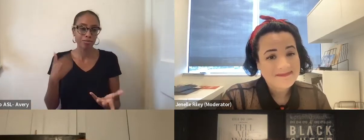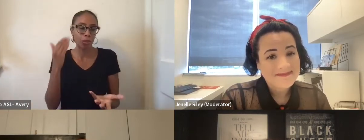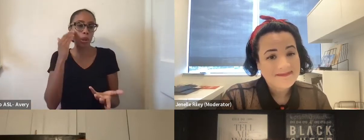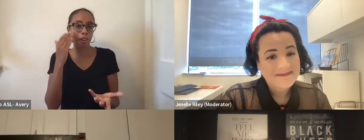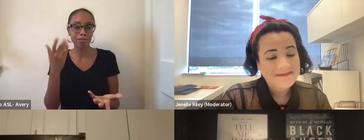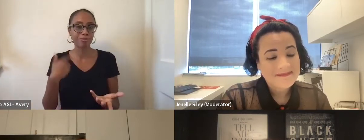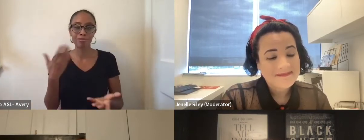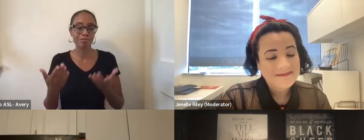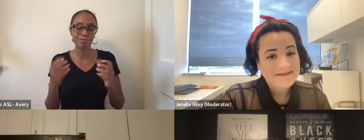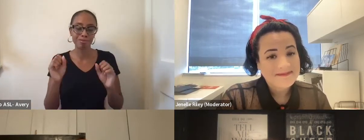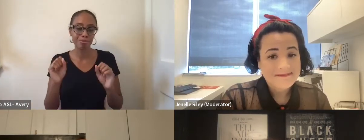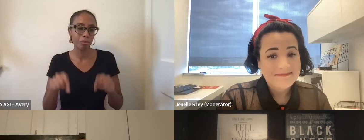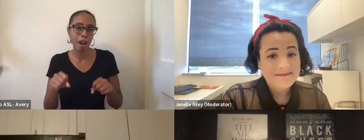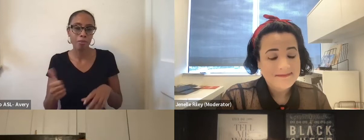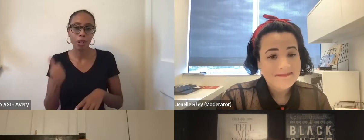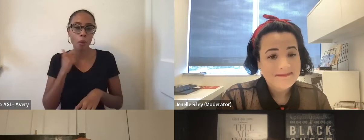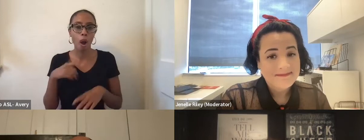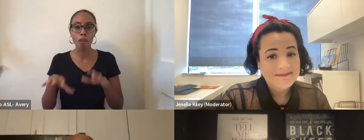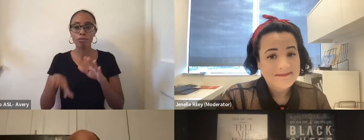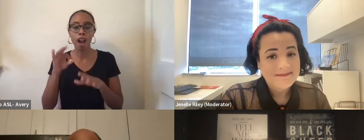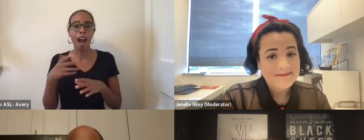But we made some interesting discoveries.